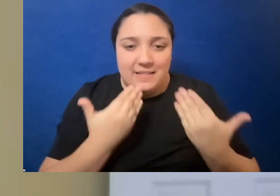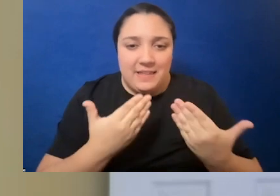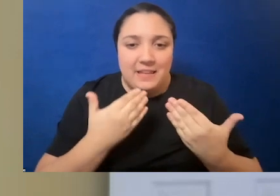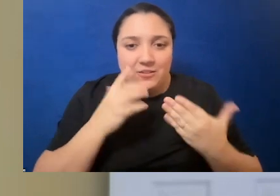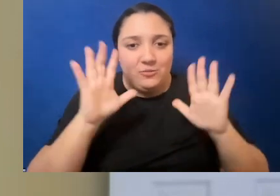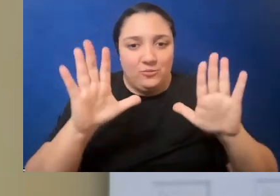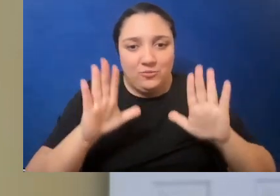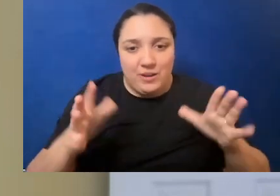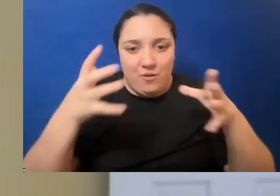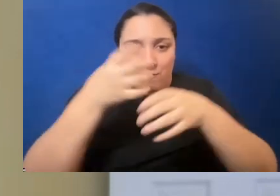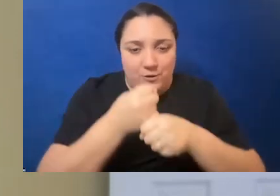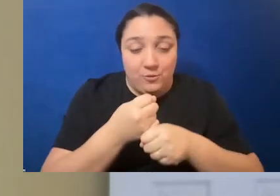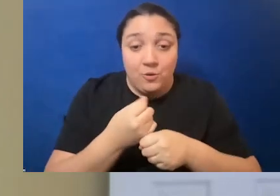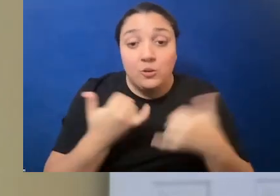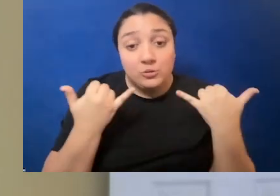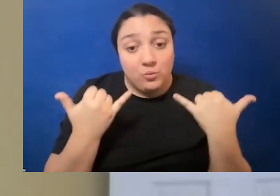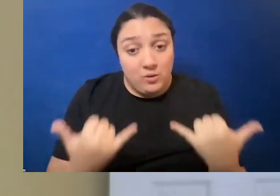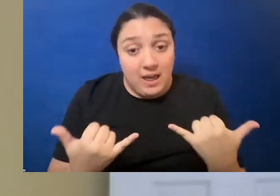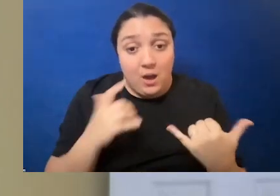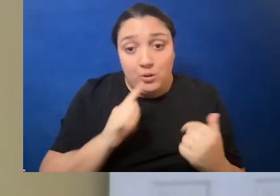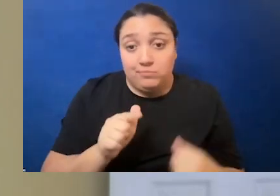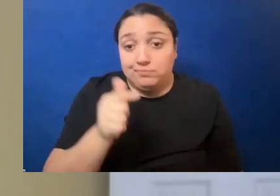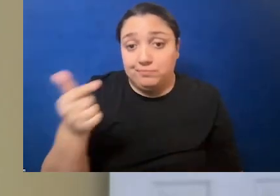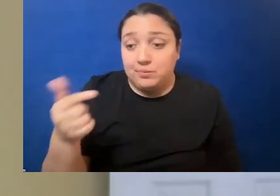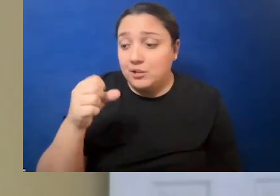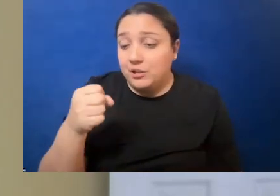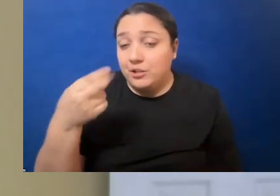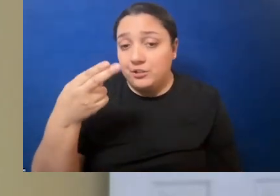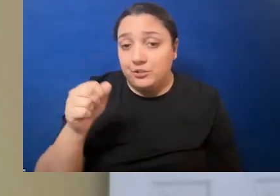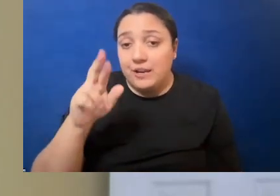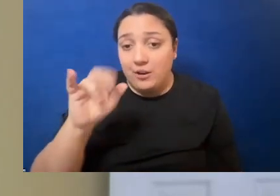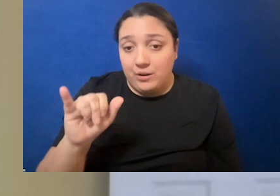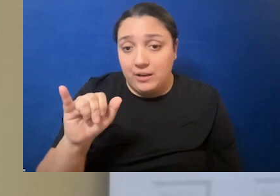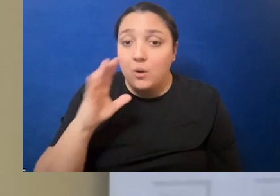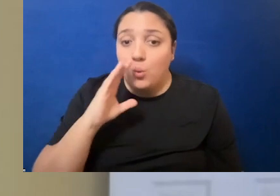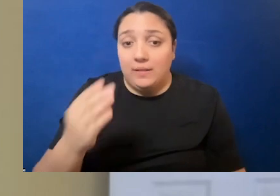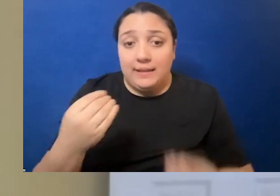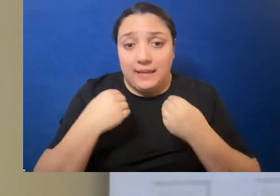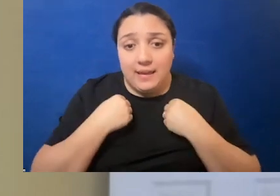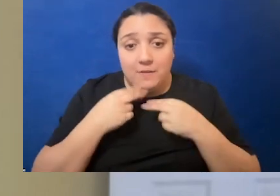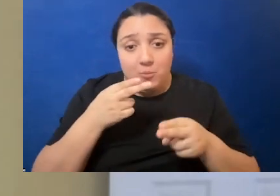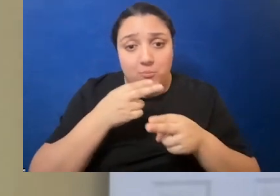THAT WAS A GREAT OVERVIEW IN A SHORT PERIOD OF TIME. NOW TO SHARI TO GIVE A BRIEF